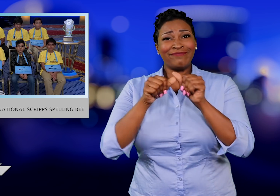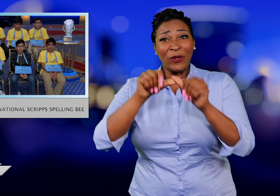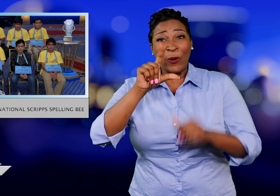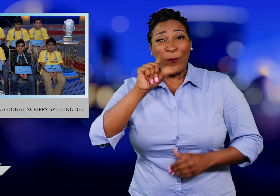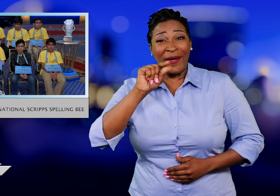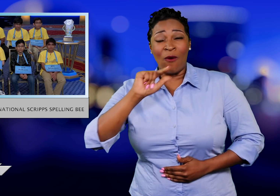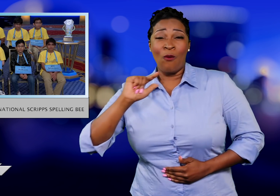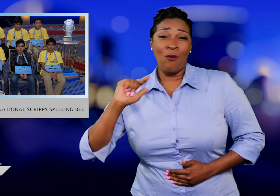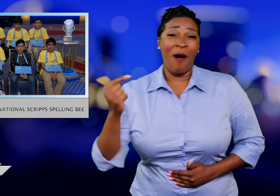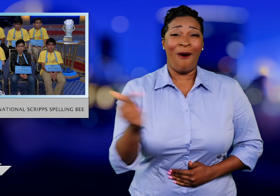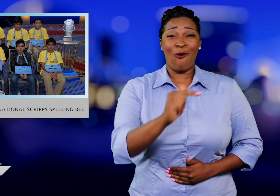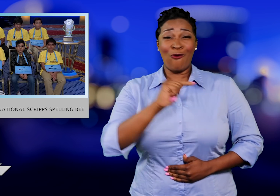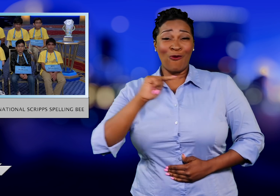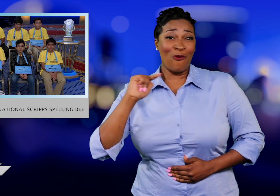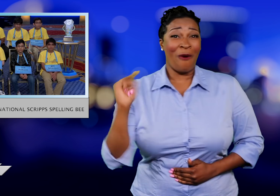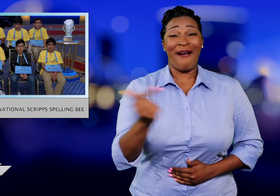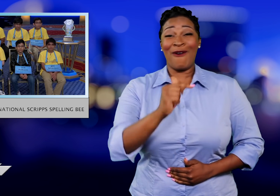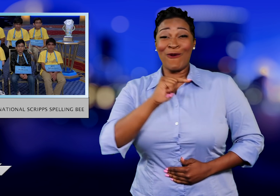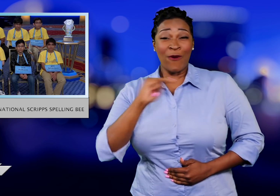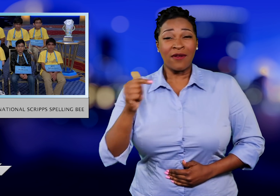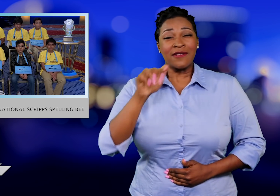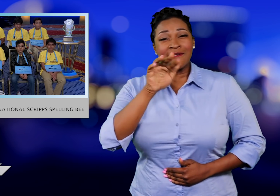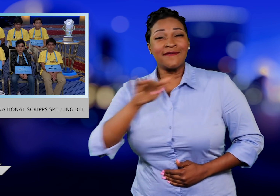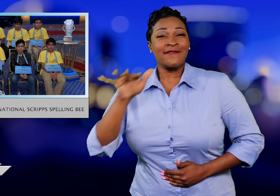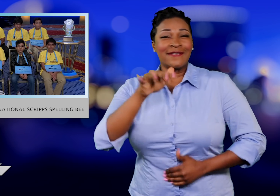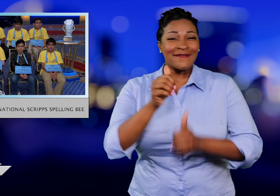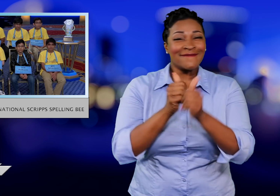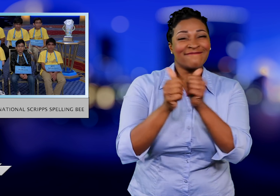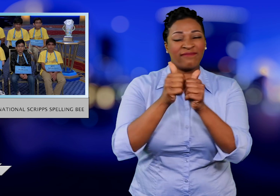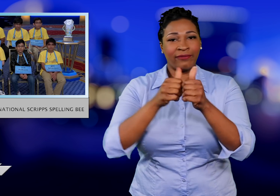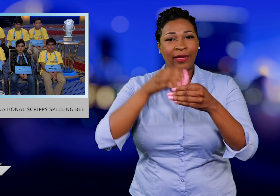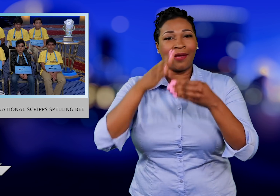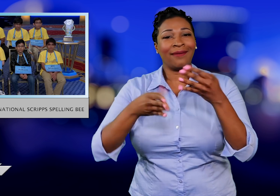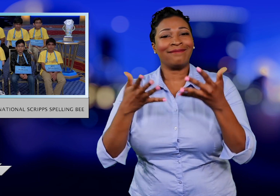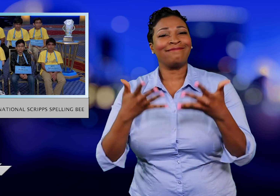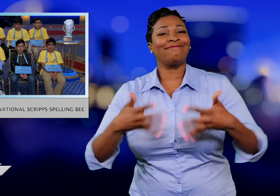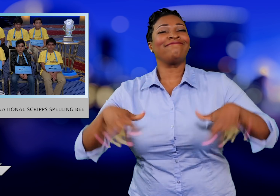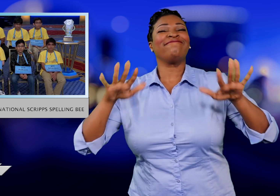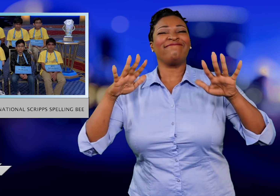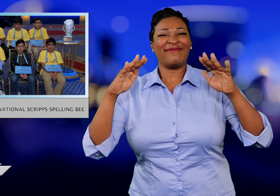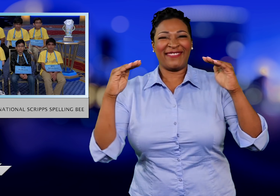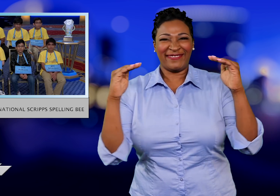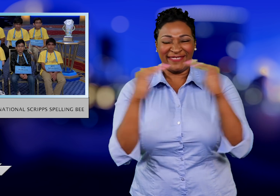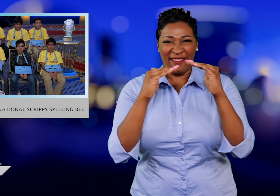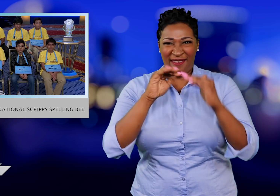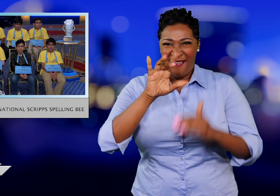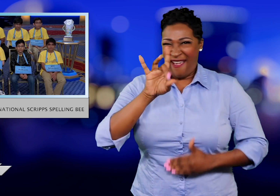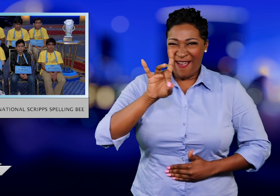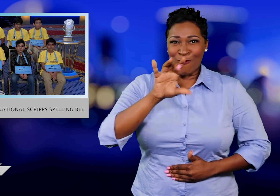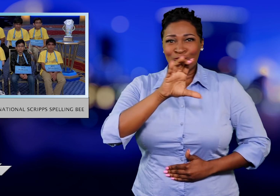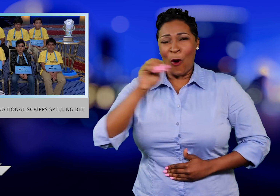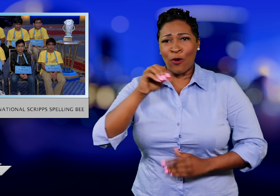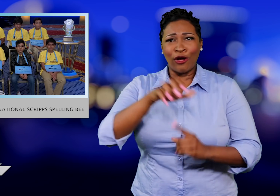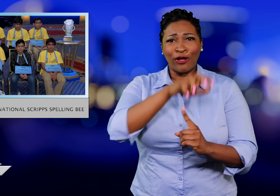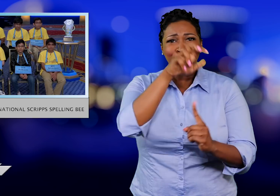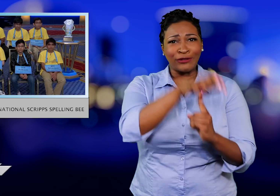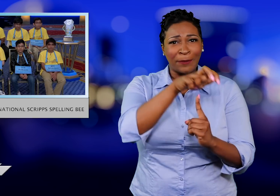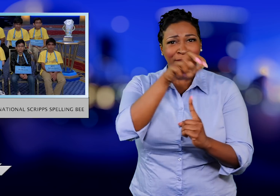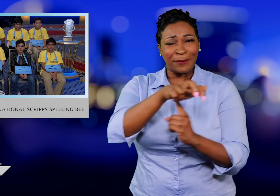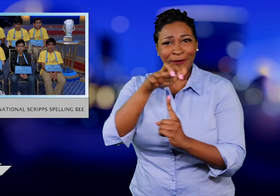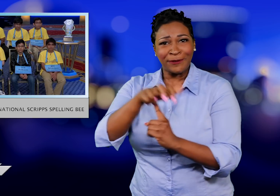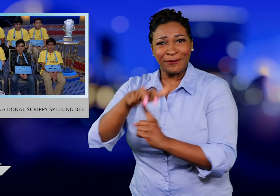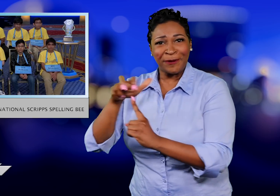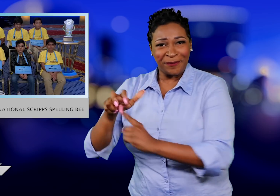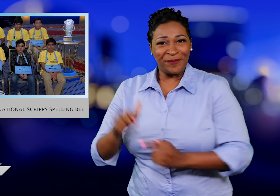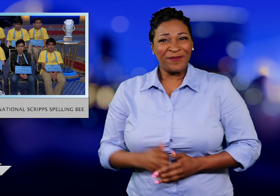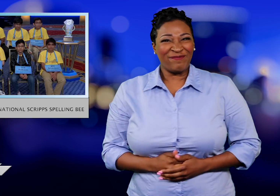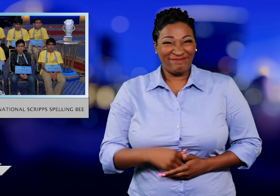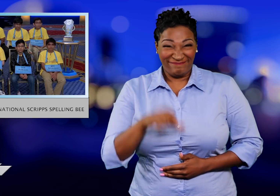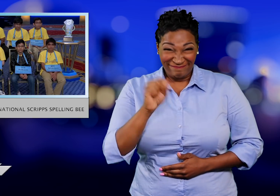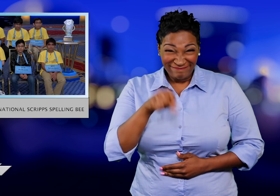After 20 rounds, the bee ended with eight co-champions.